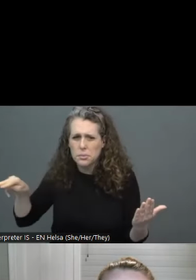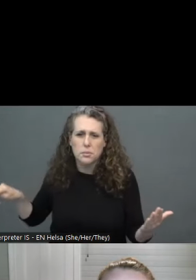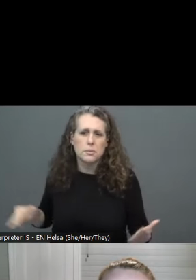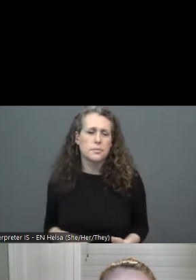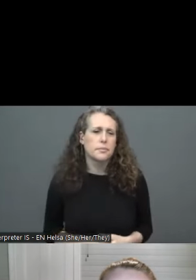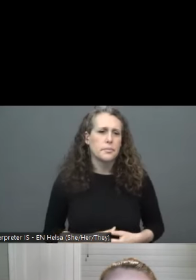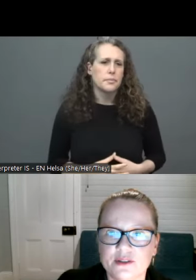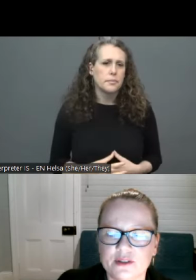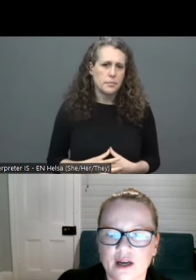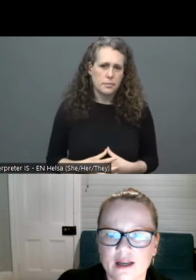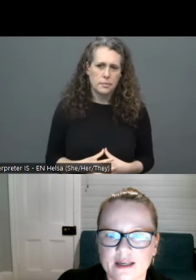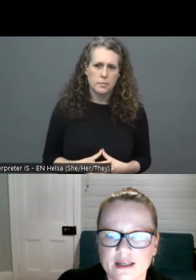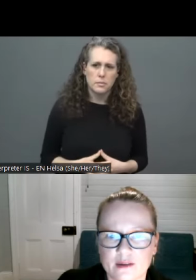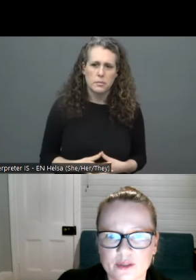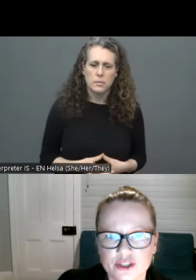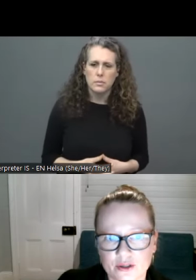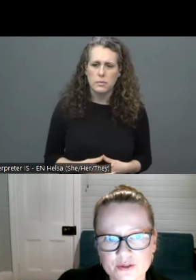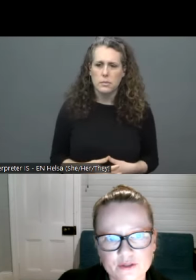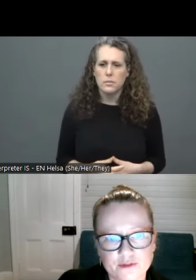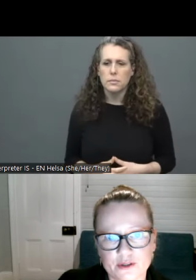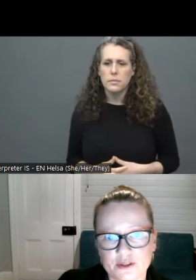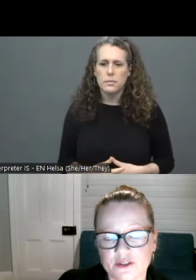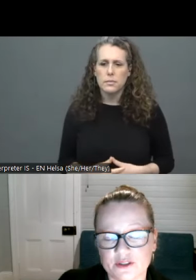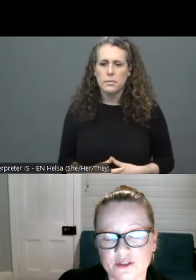I wanted to highlight here that we chose to focus on